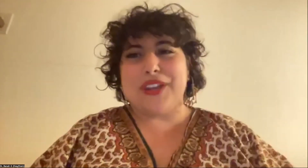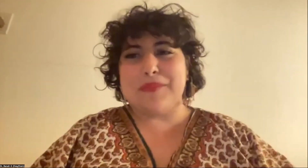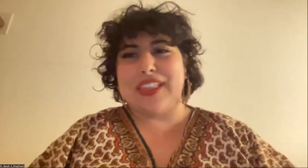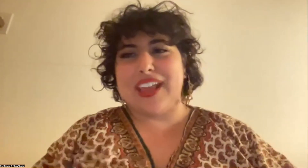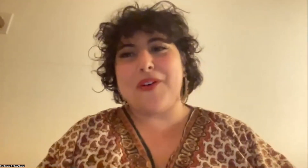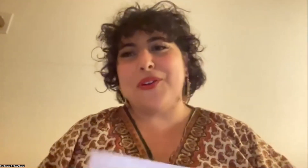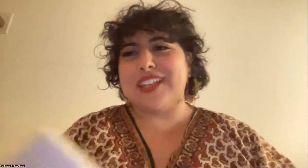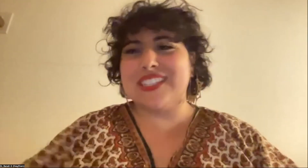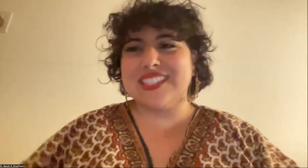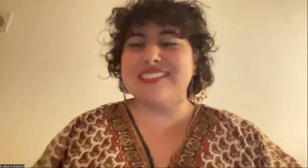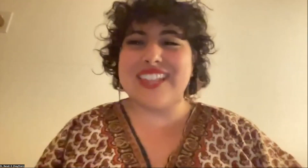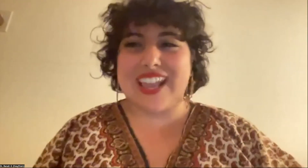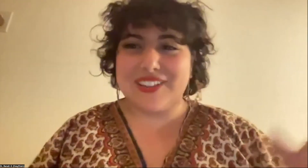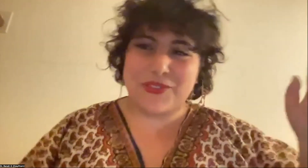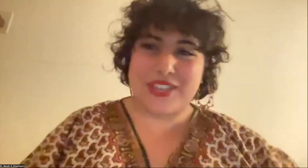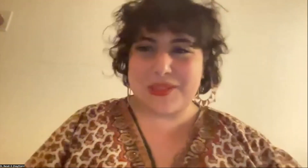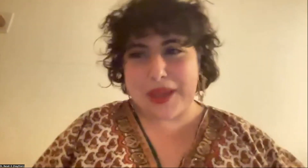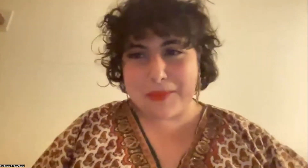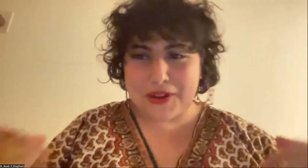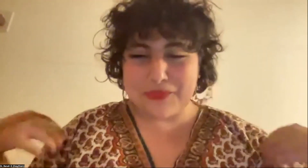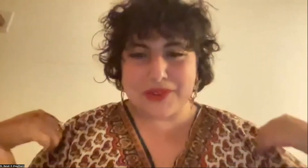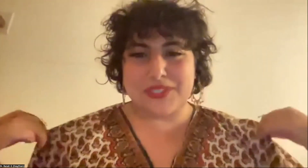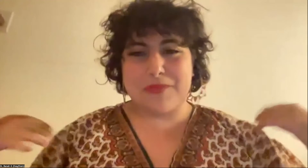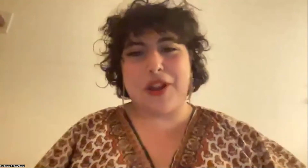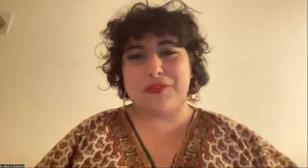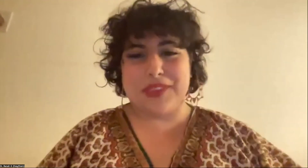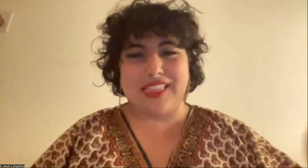it and be like, “Oh, that's negative, or that's a bad part of me.” It was the part of me that